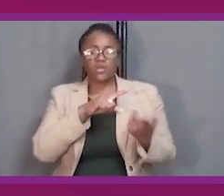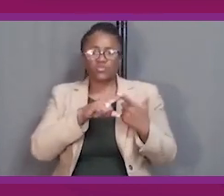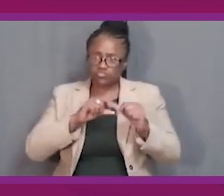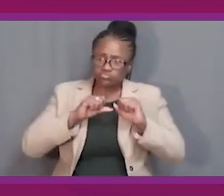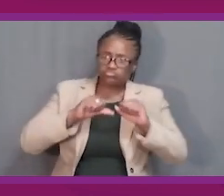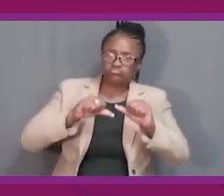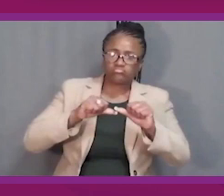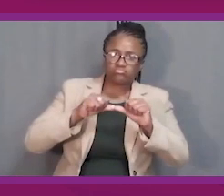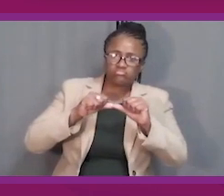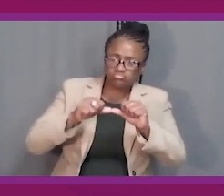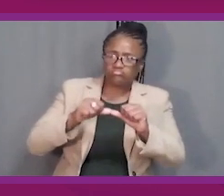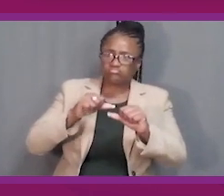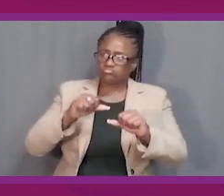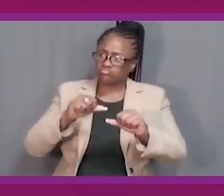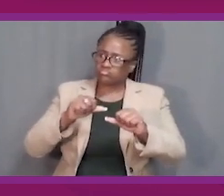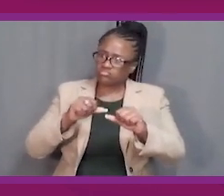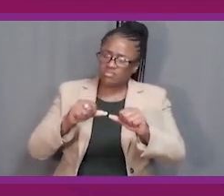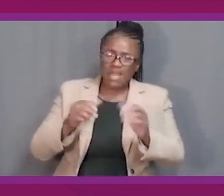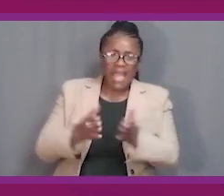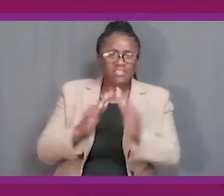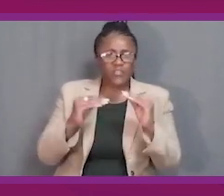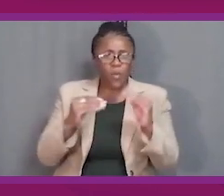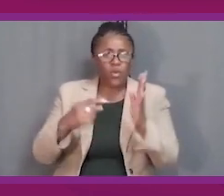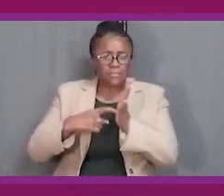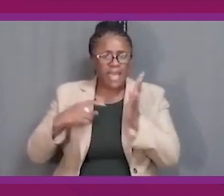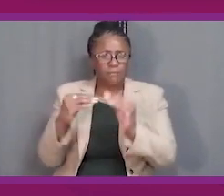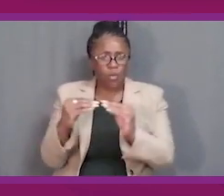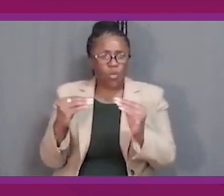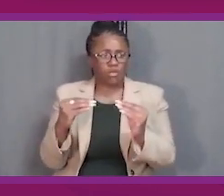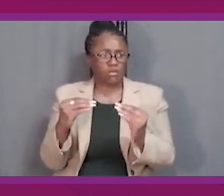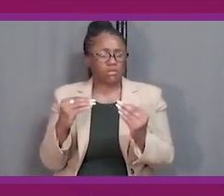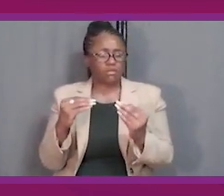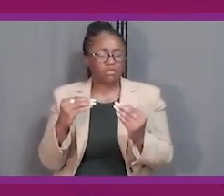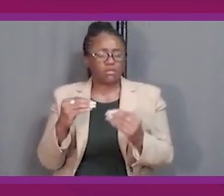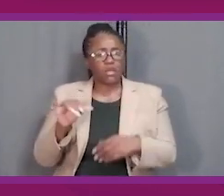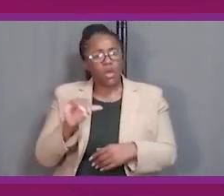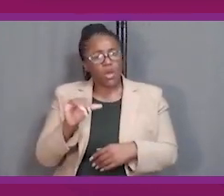I also think that part of it is that it will help us as well illuminate who is consistently on the